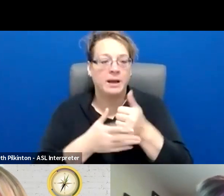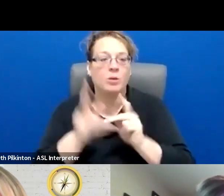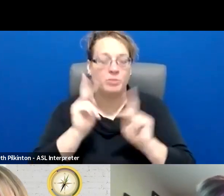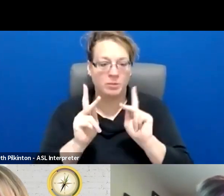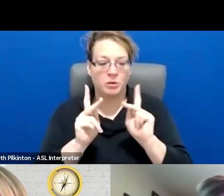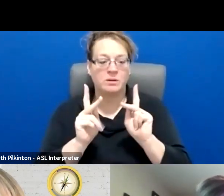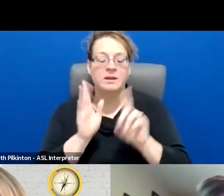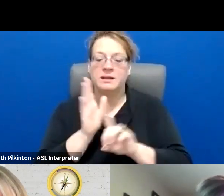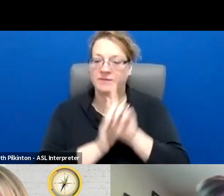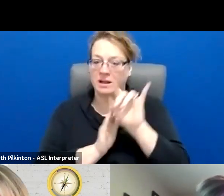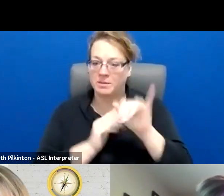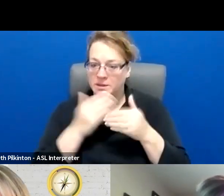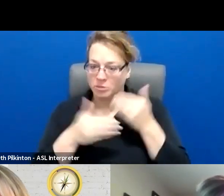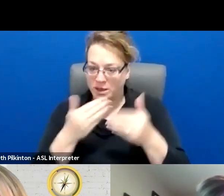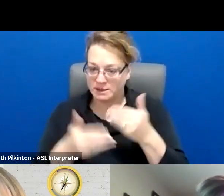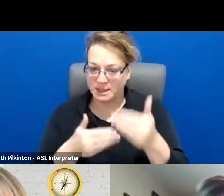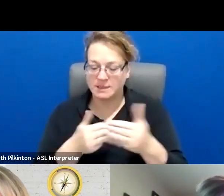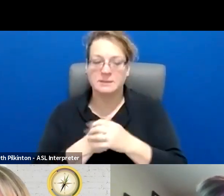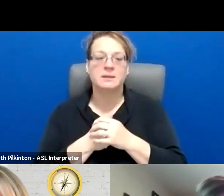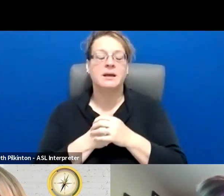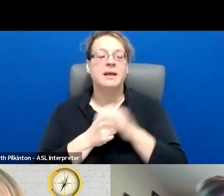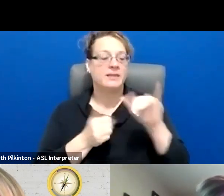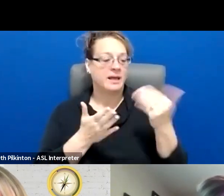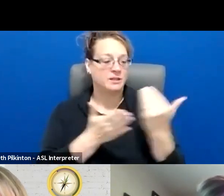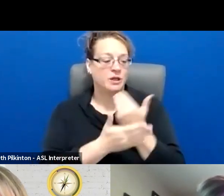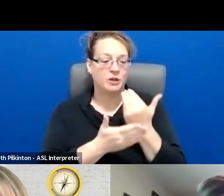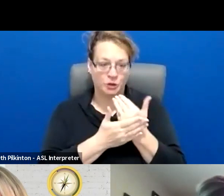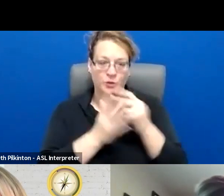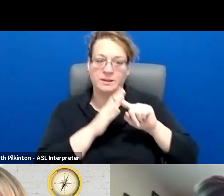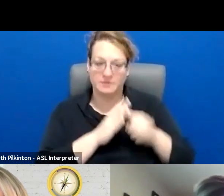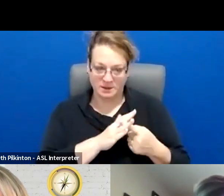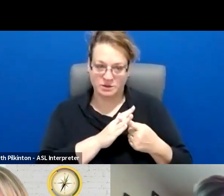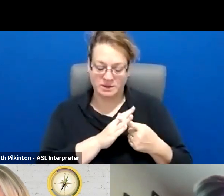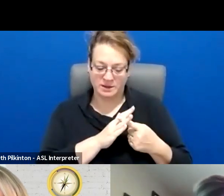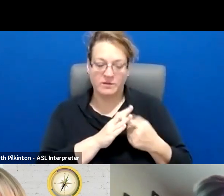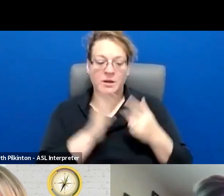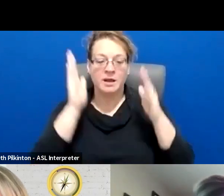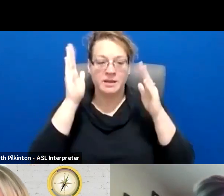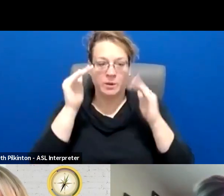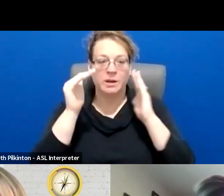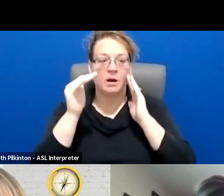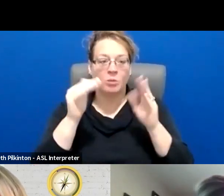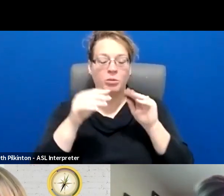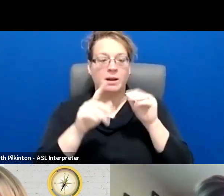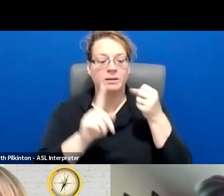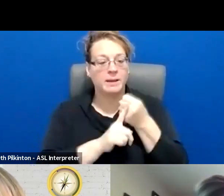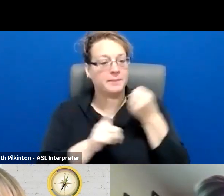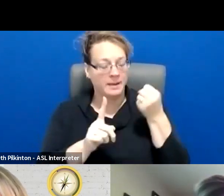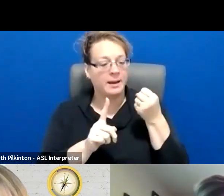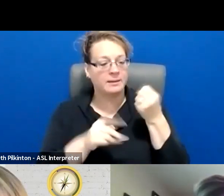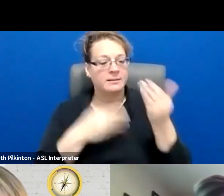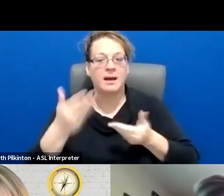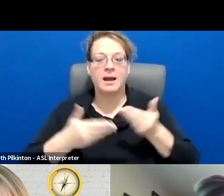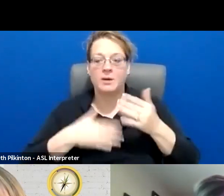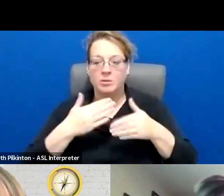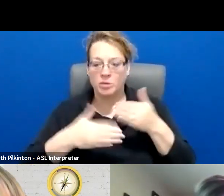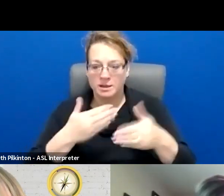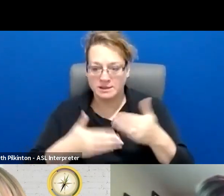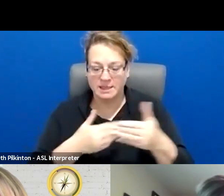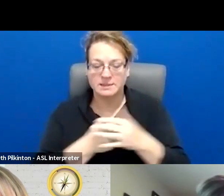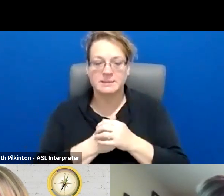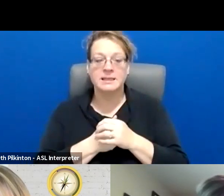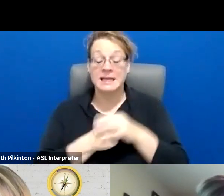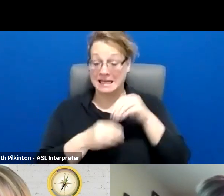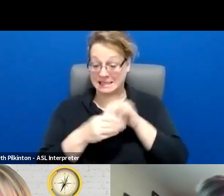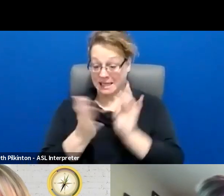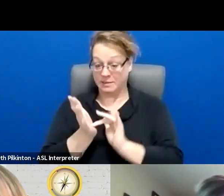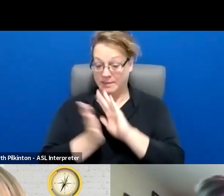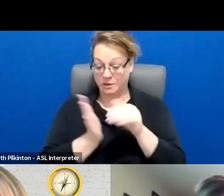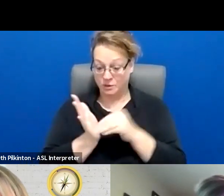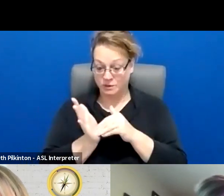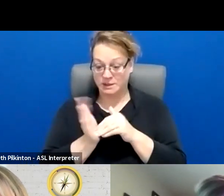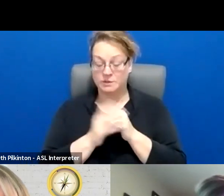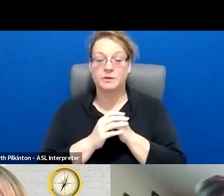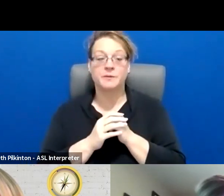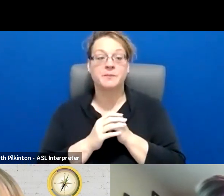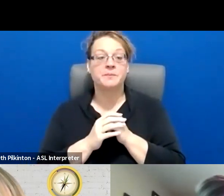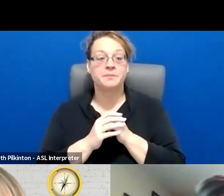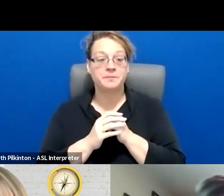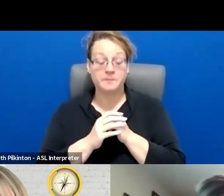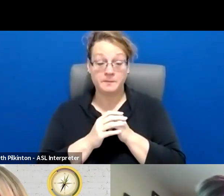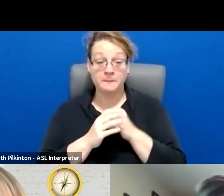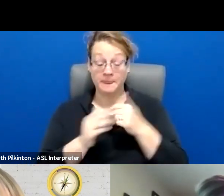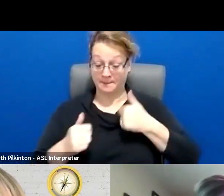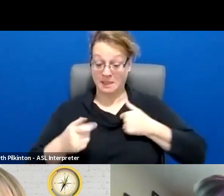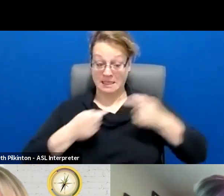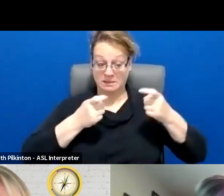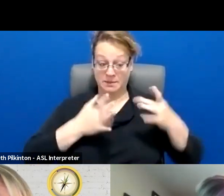And how can we provide recommendations for improving that process?